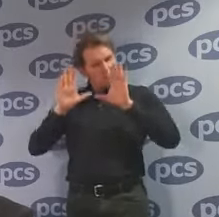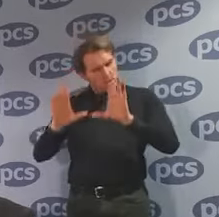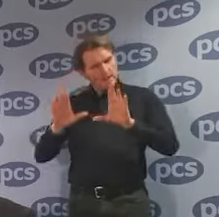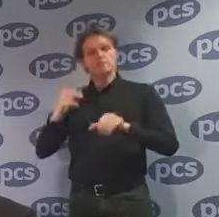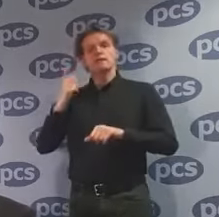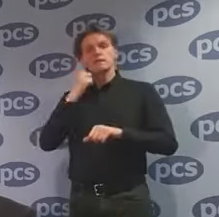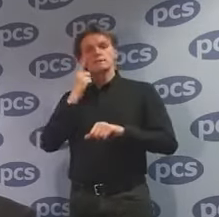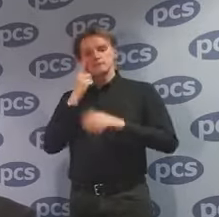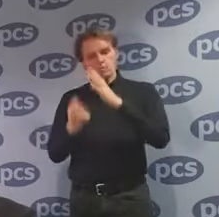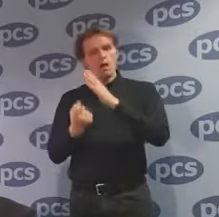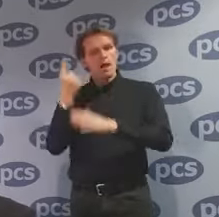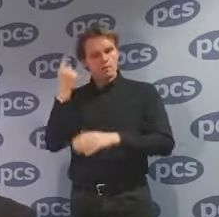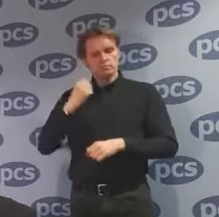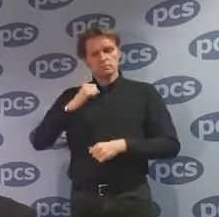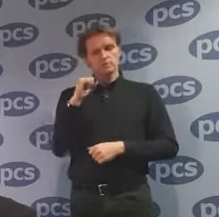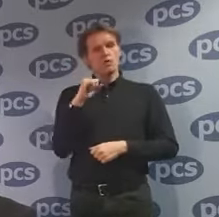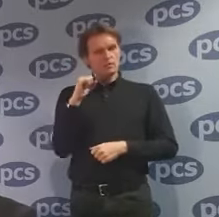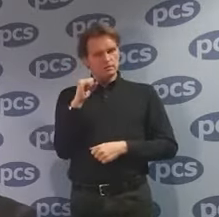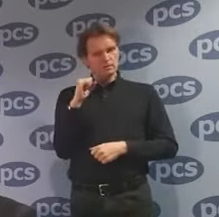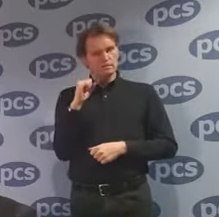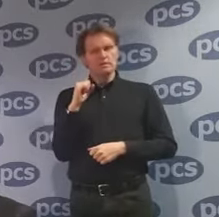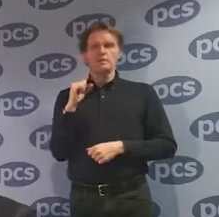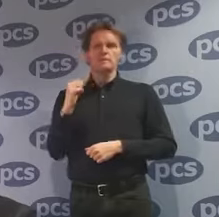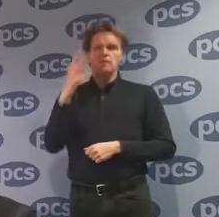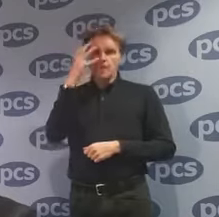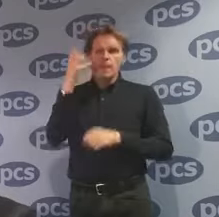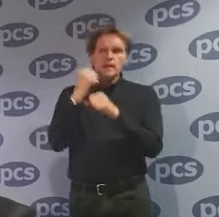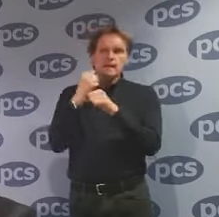mood music coming from the Scottish government but I can assure people if